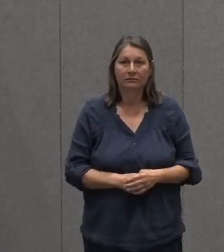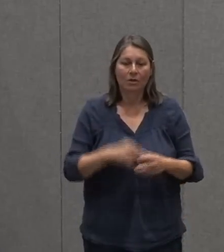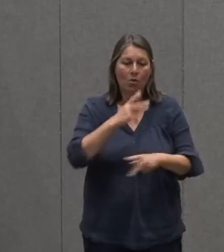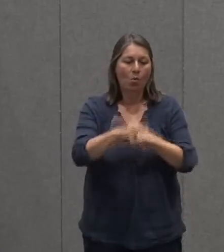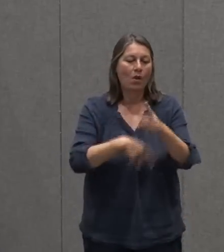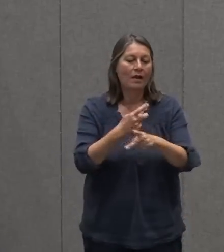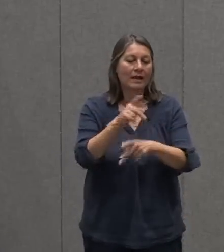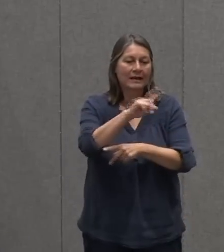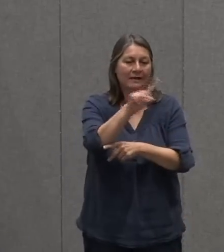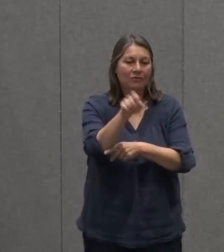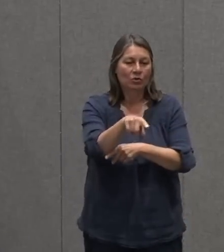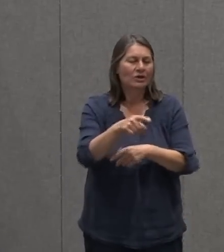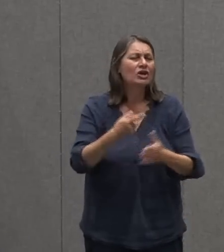Start with the what question.